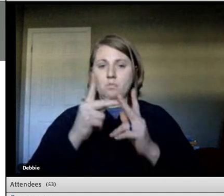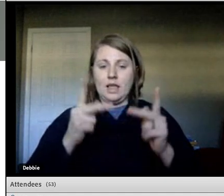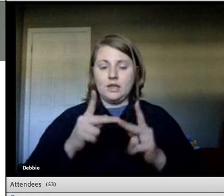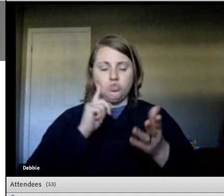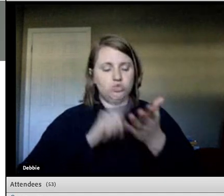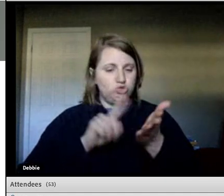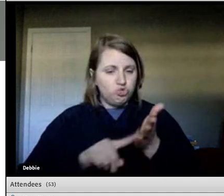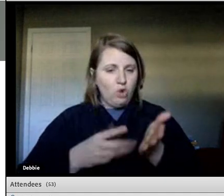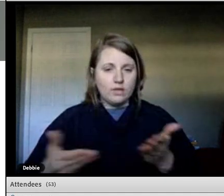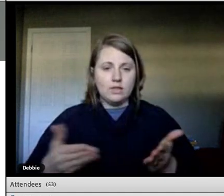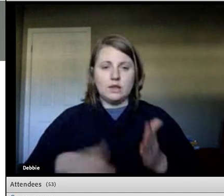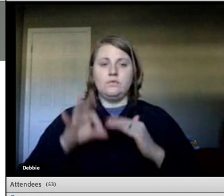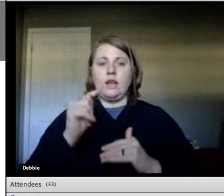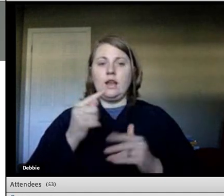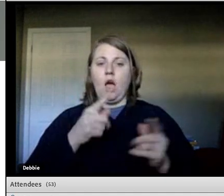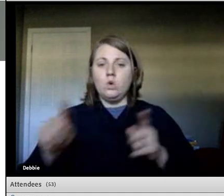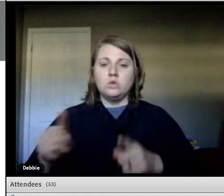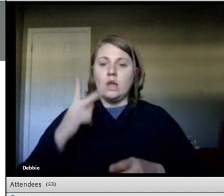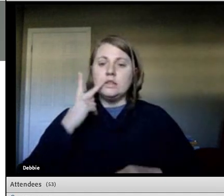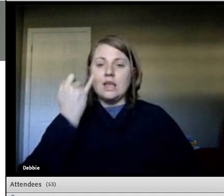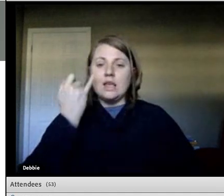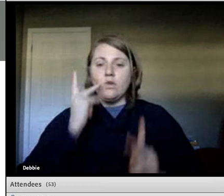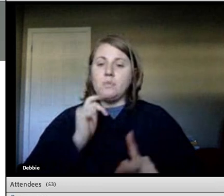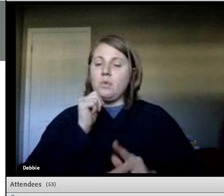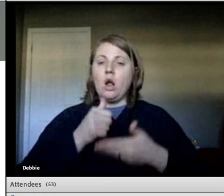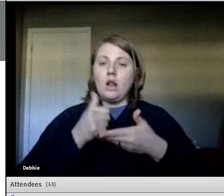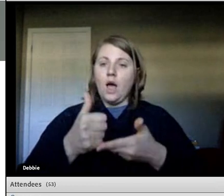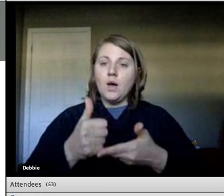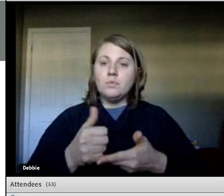This helps point everybody into the right place for help,